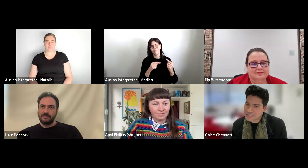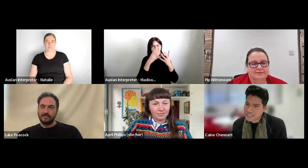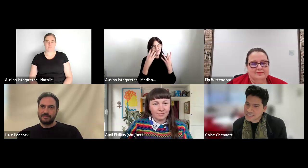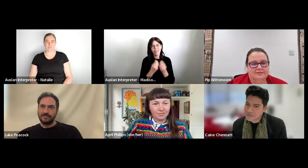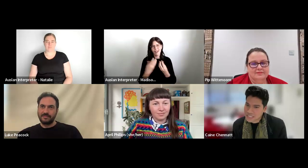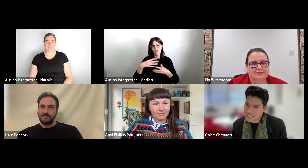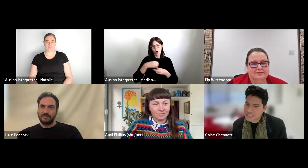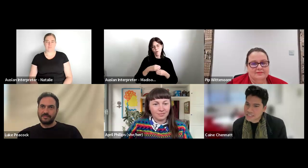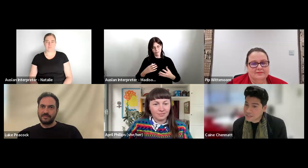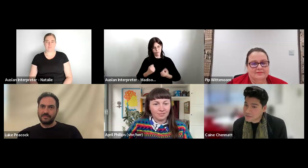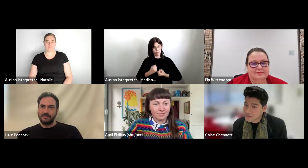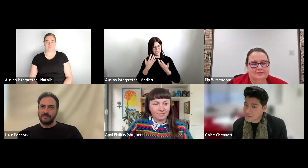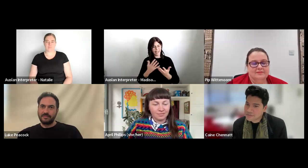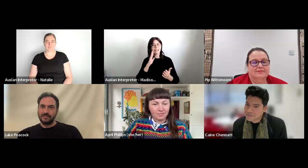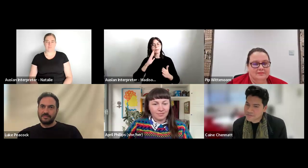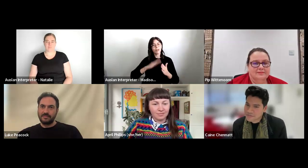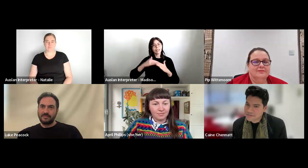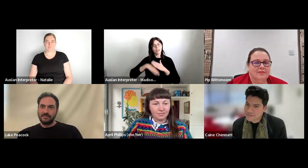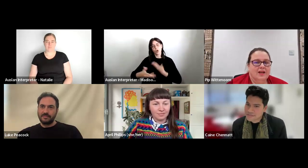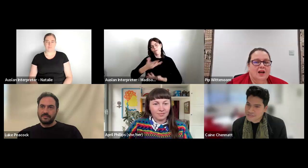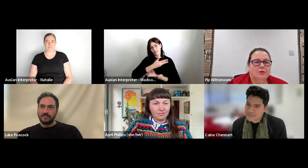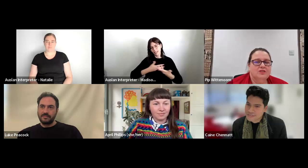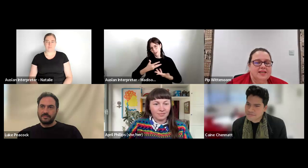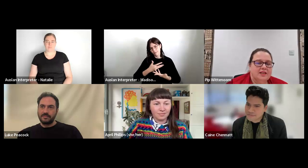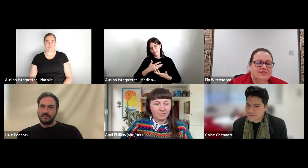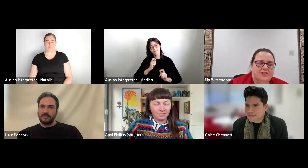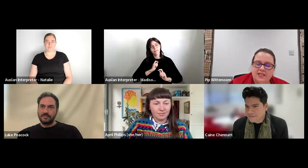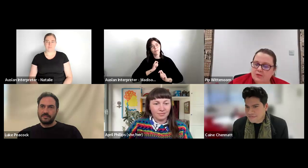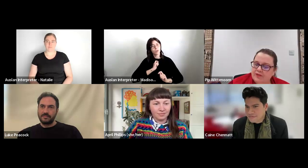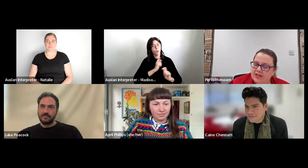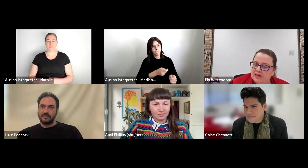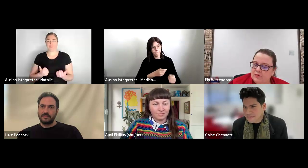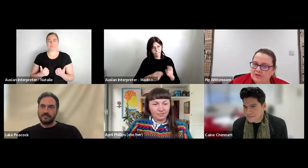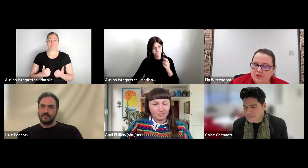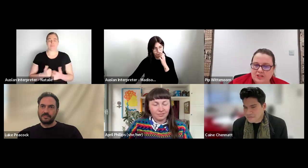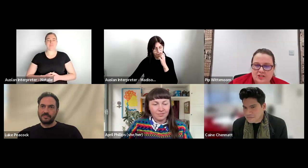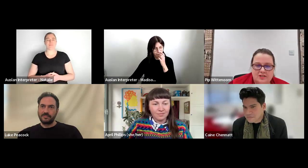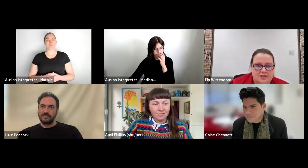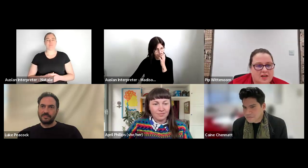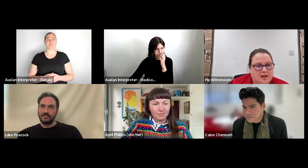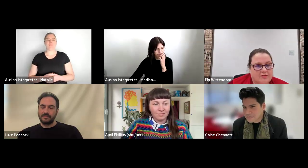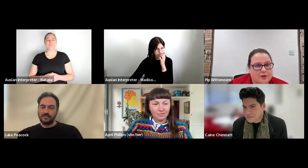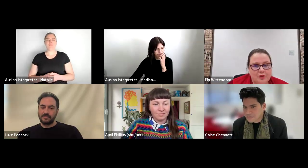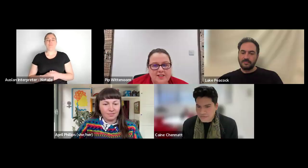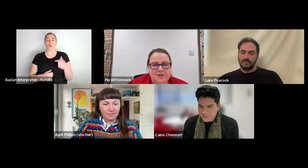to the conversation, sharing with each other. >> We have just seen a question from the audience,